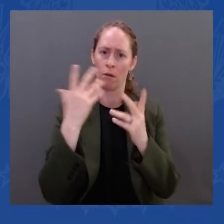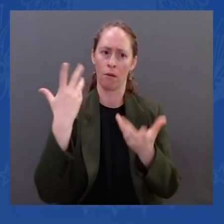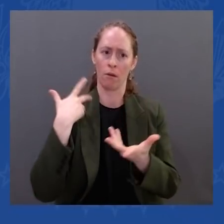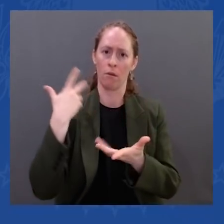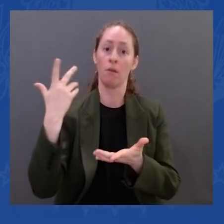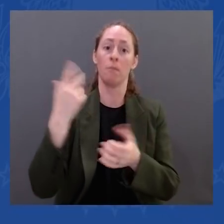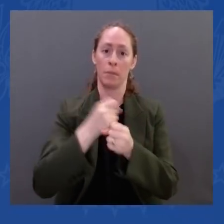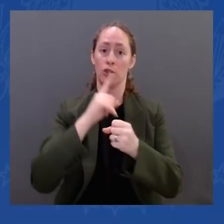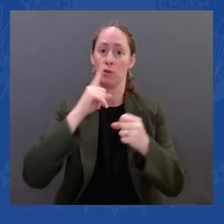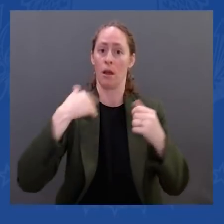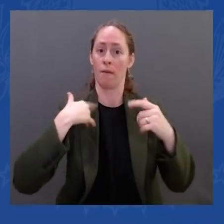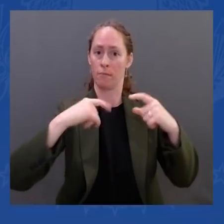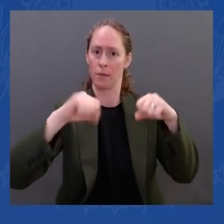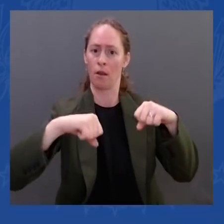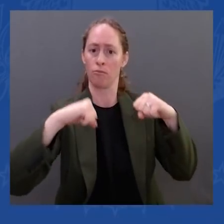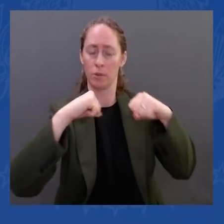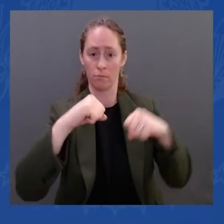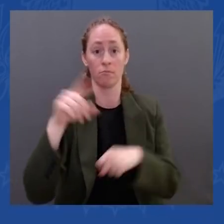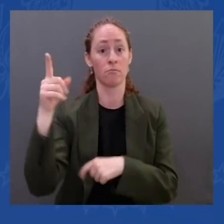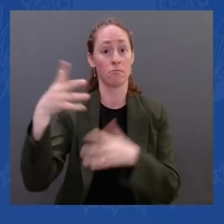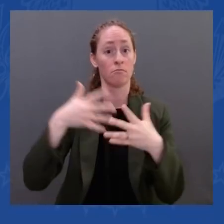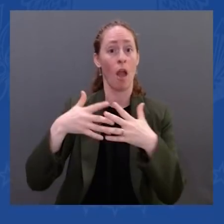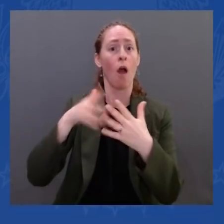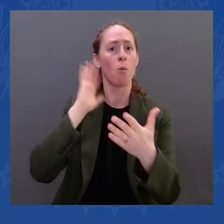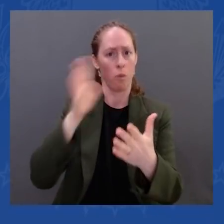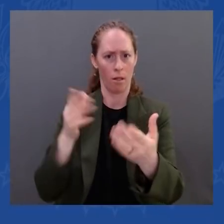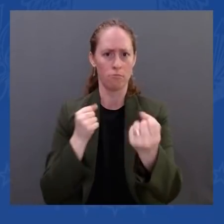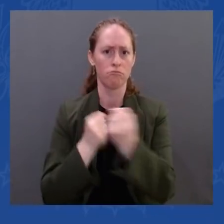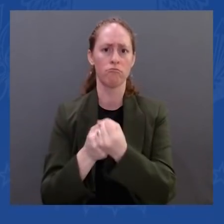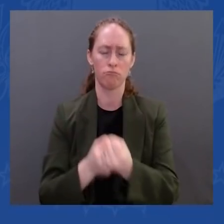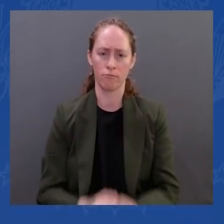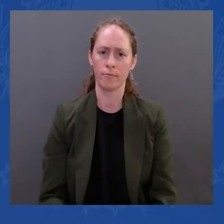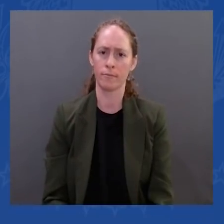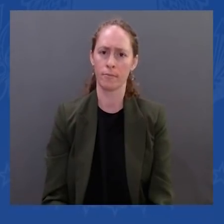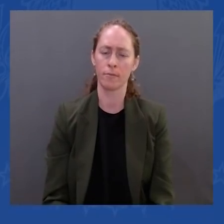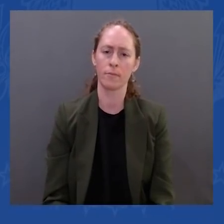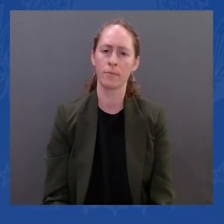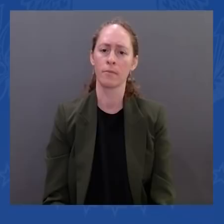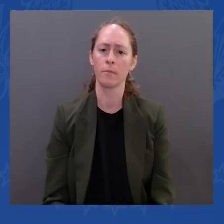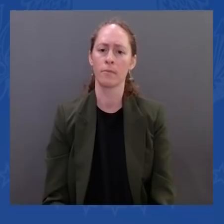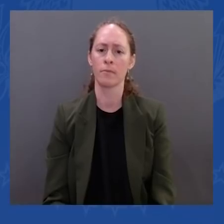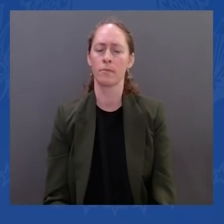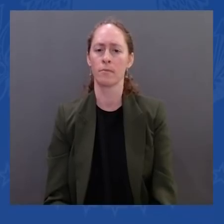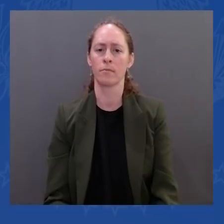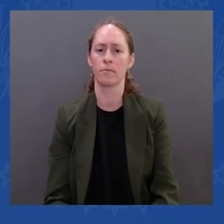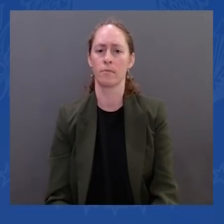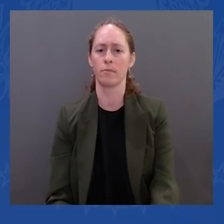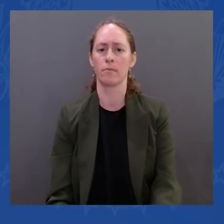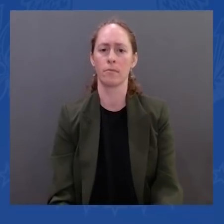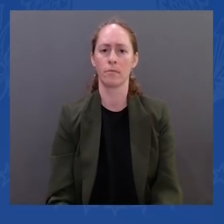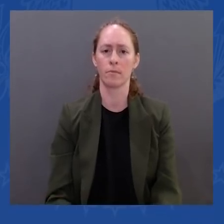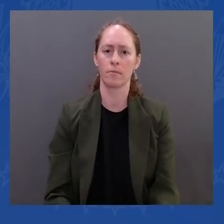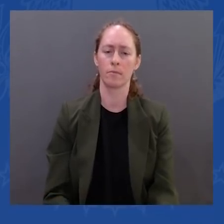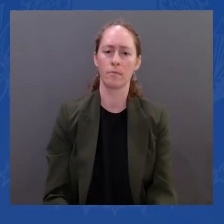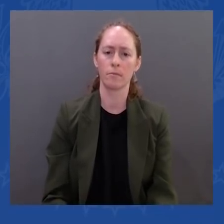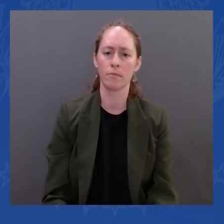And also from myself, I have said that includes what is called "enemy base strike capability."